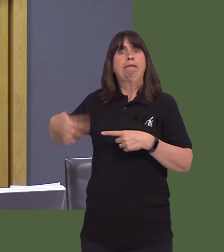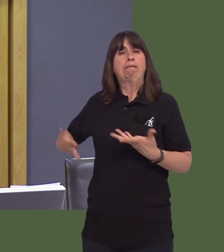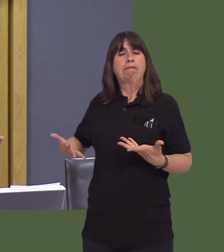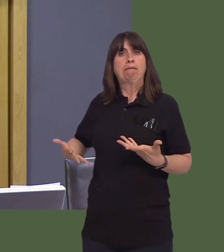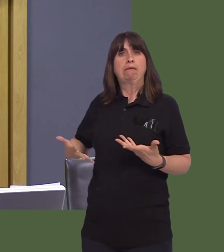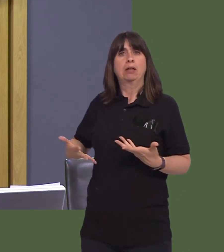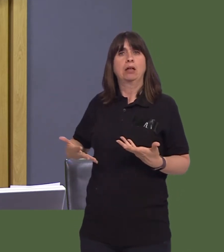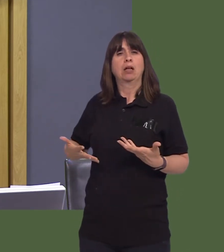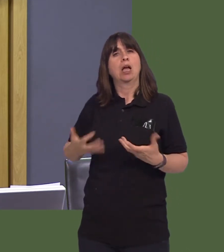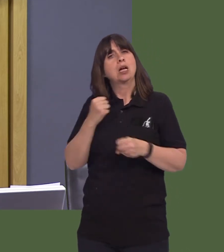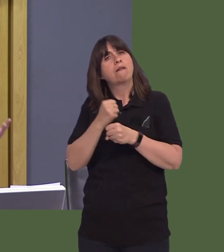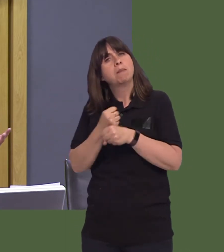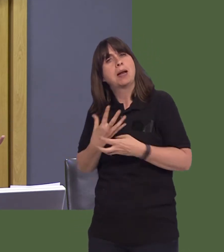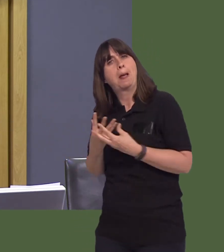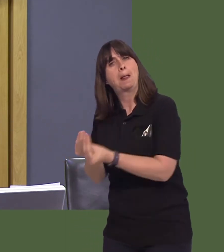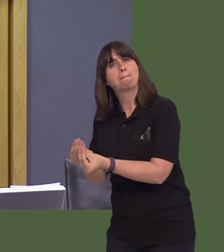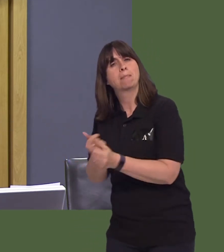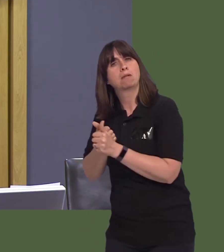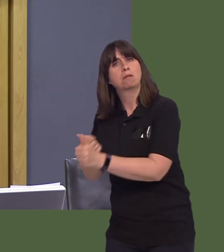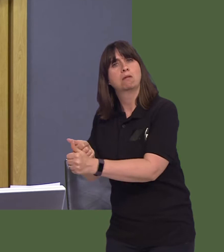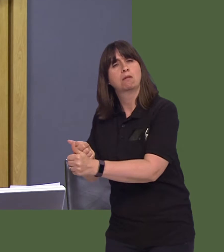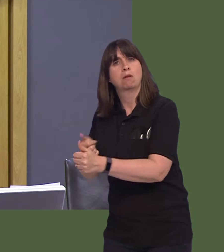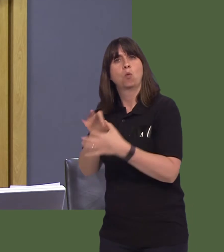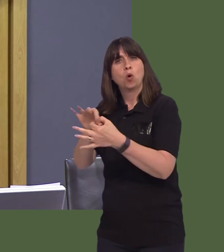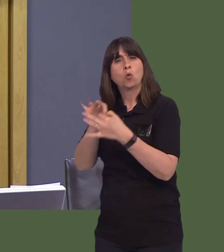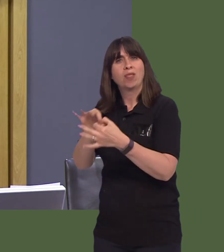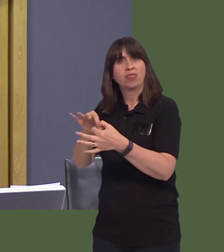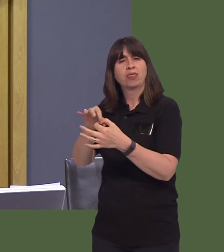What more can the Welsh Government do, with the local authority and social landlords and